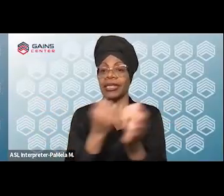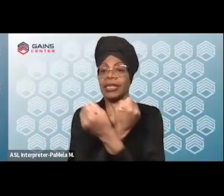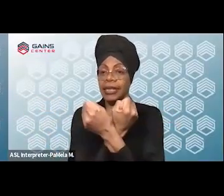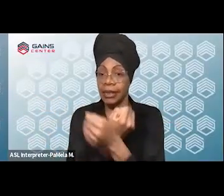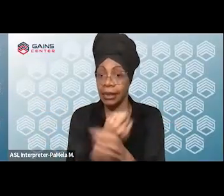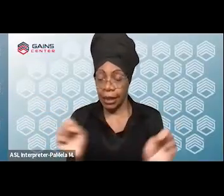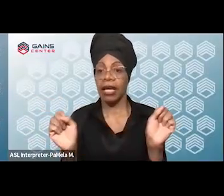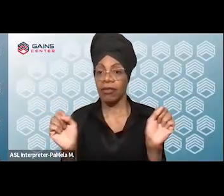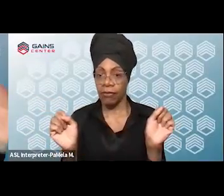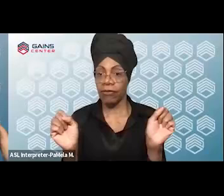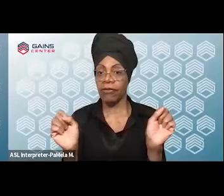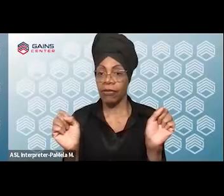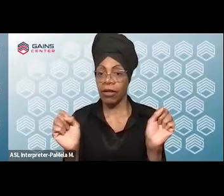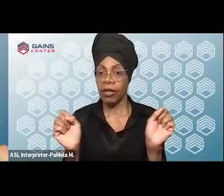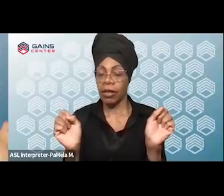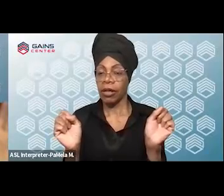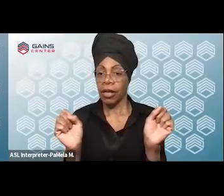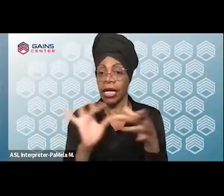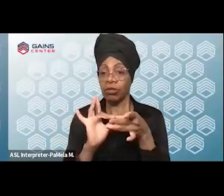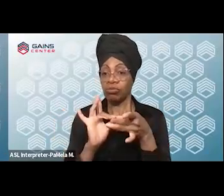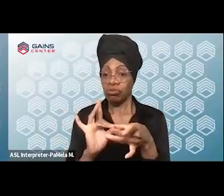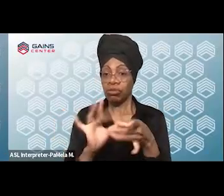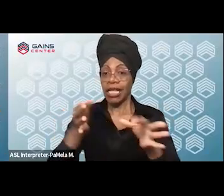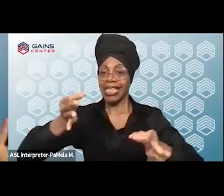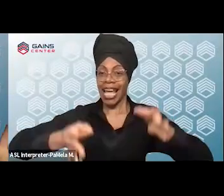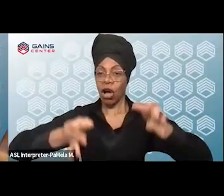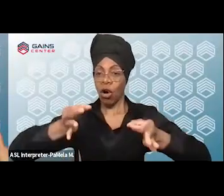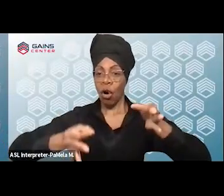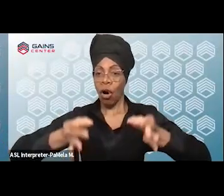as much as a courtroom is historically not safe.